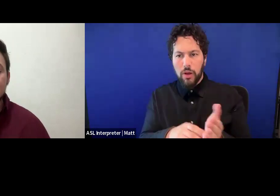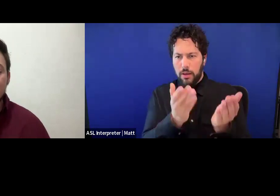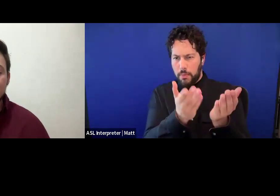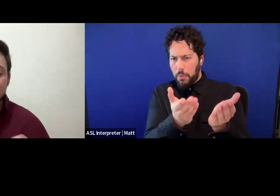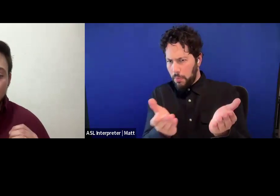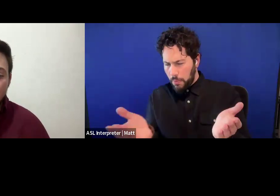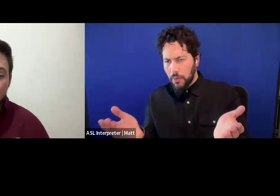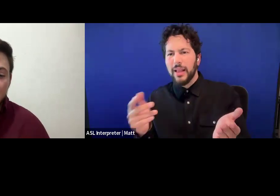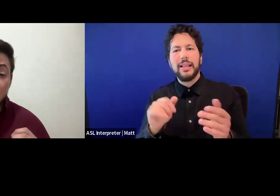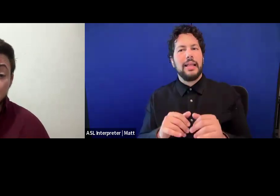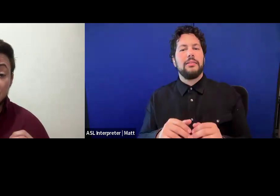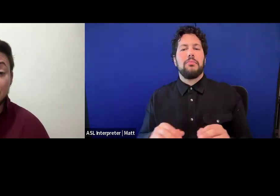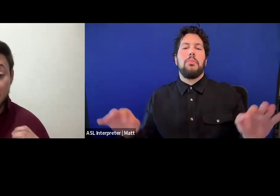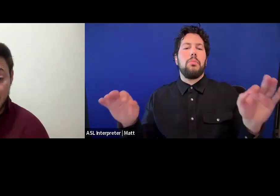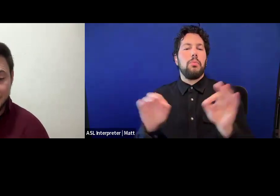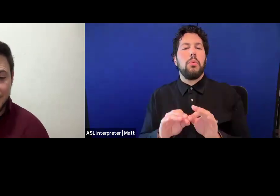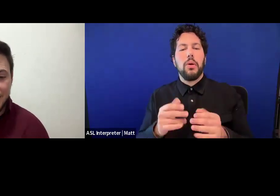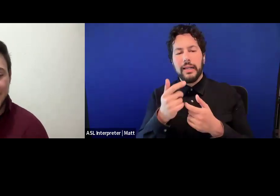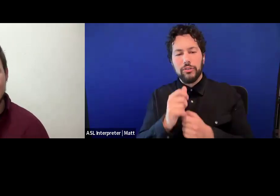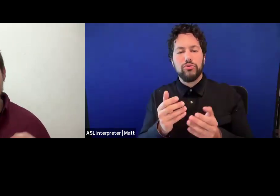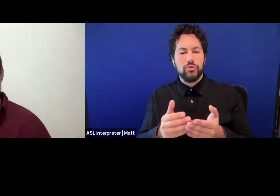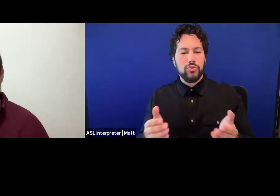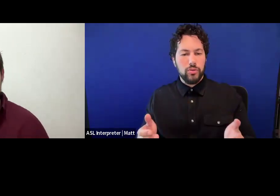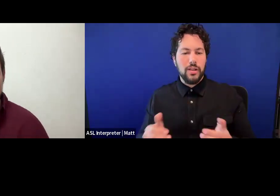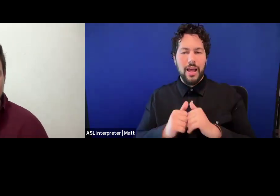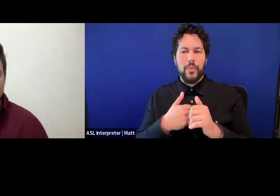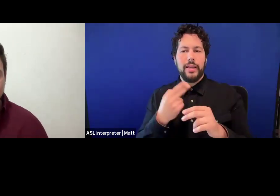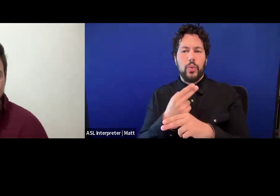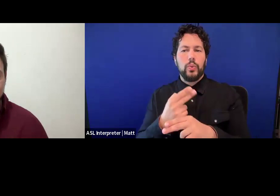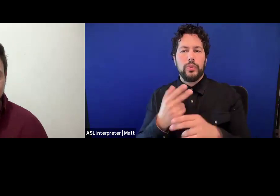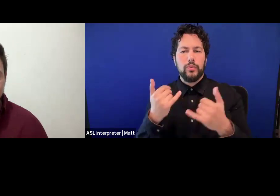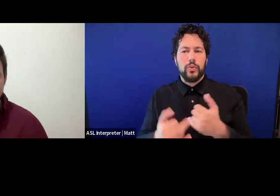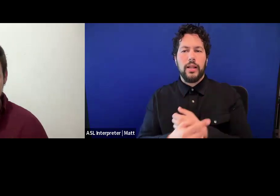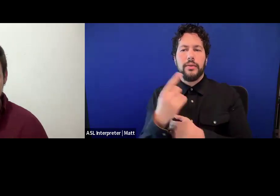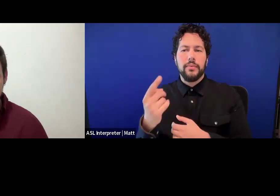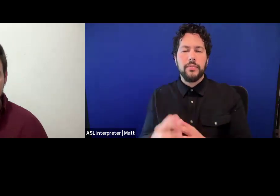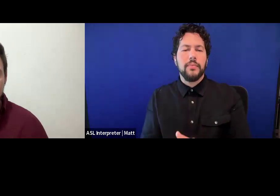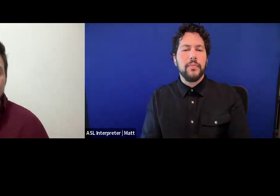As thus, the way we can use them today. Next slide, please.